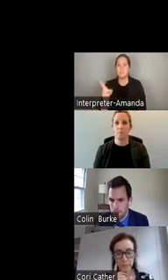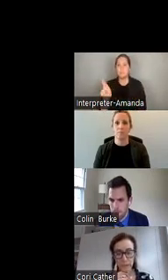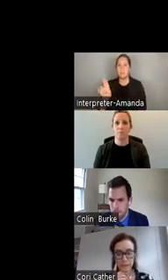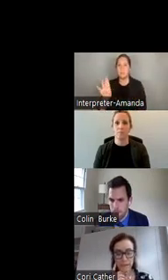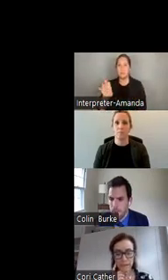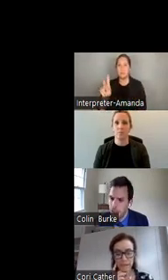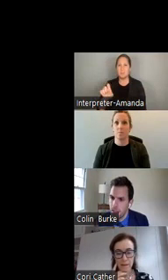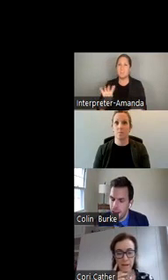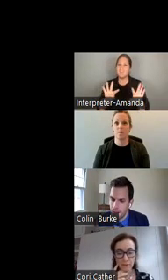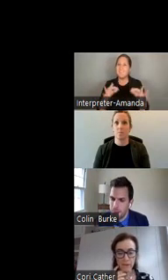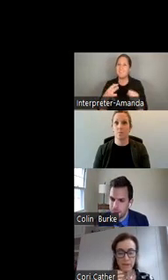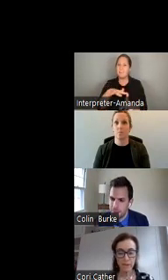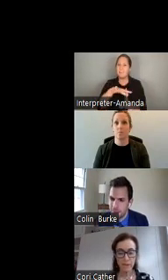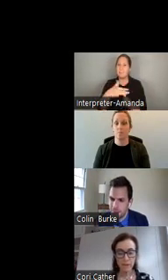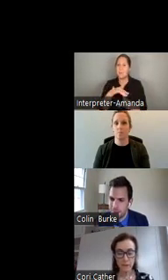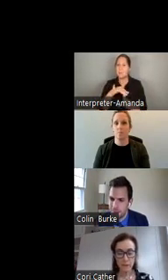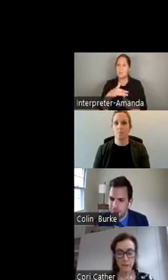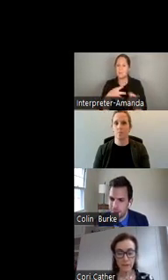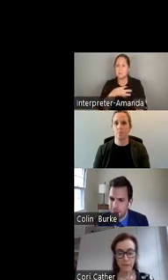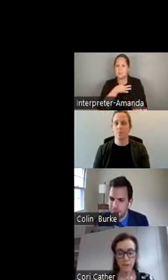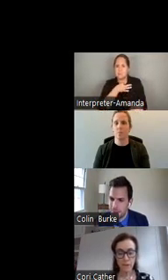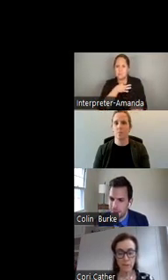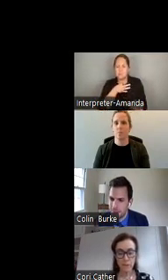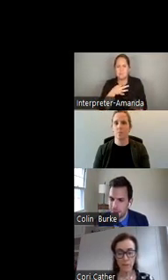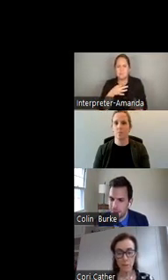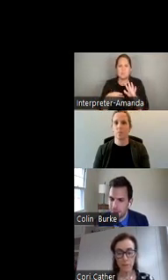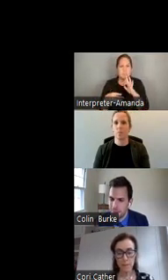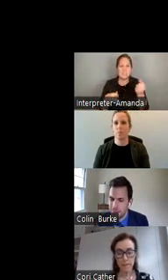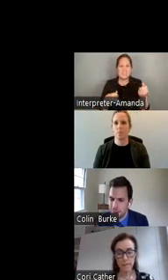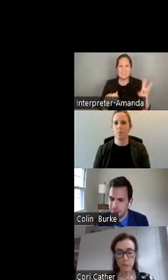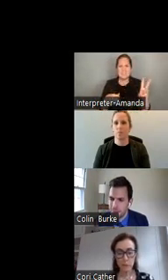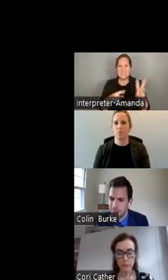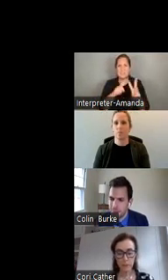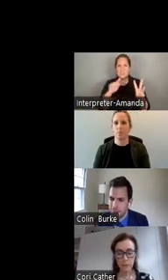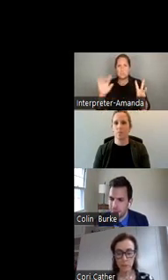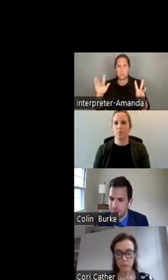family context of uh transitional age youth experiencing homeless no meaningful support